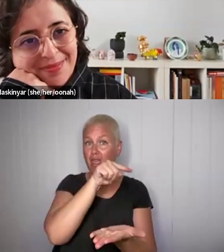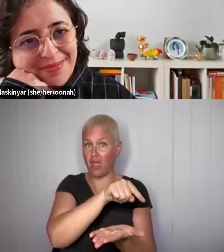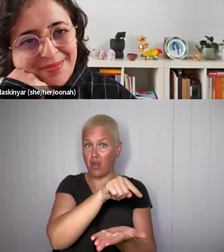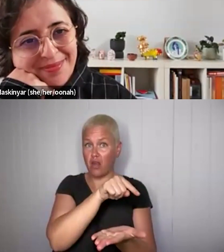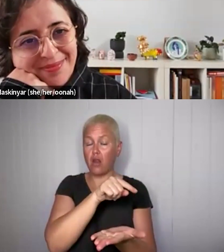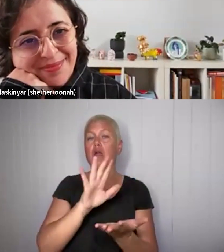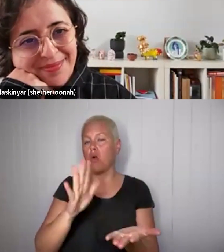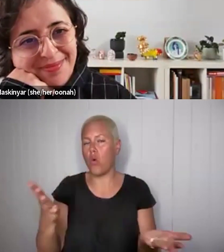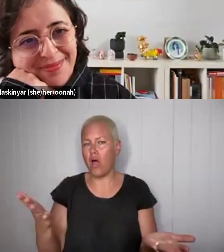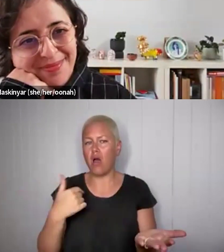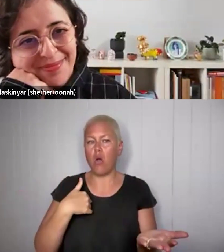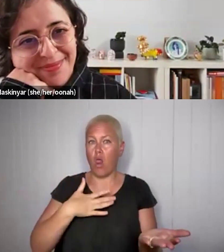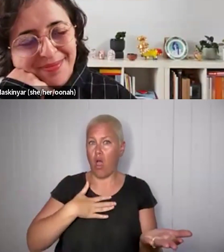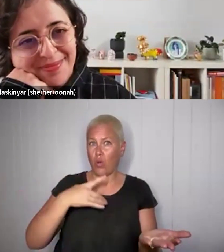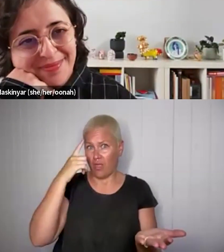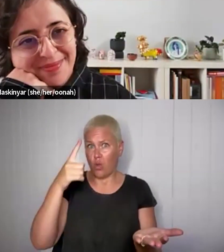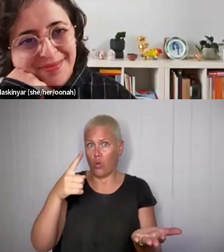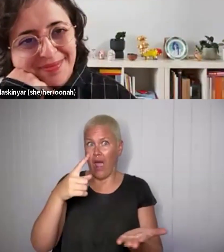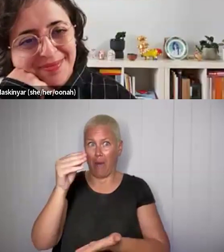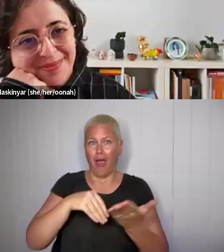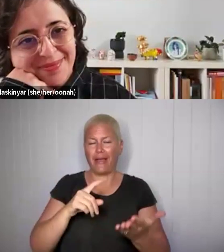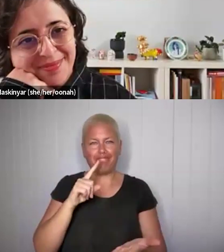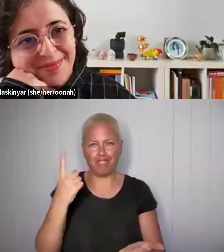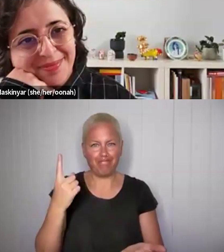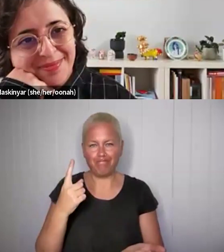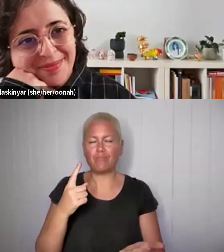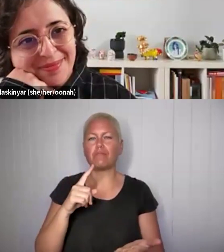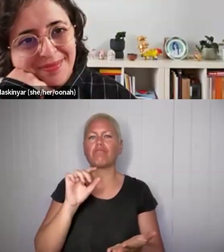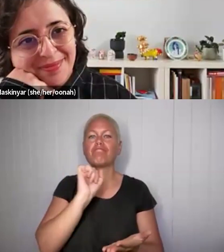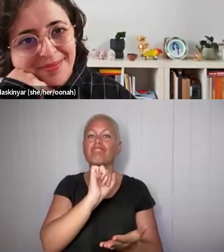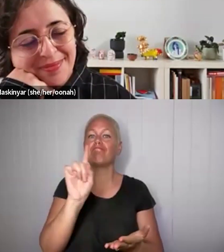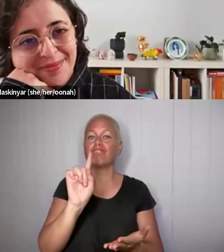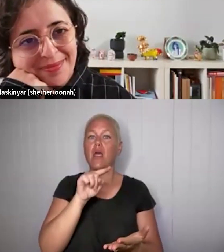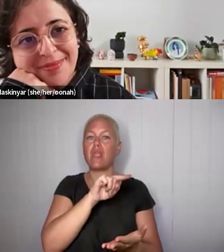I would love to think that you could apply, but you cannot. They would have their curator,